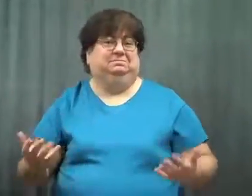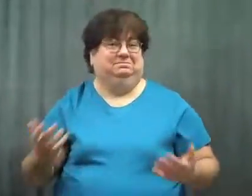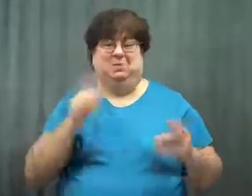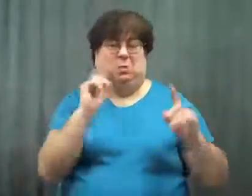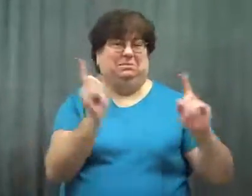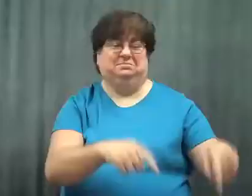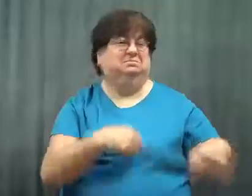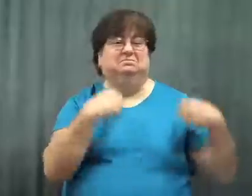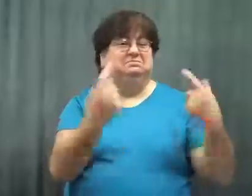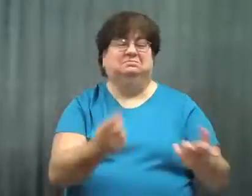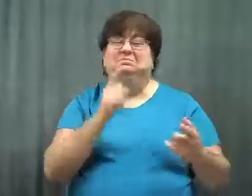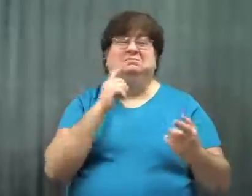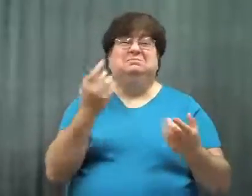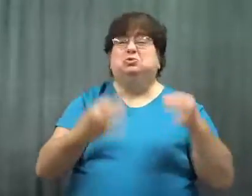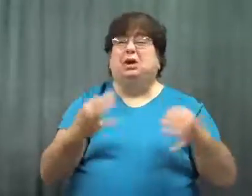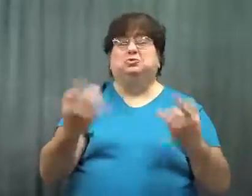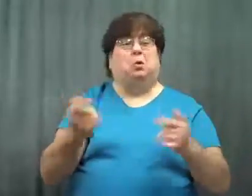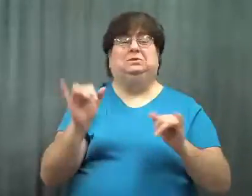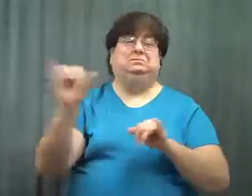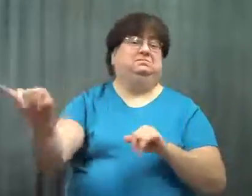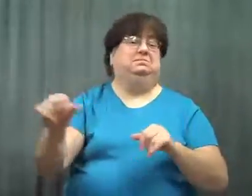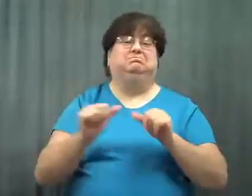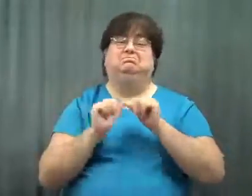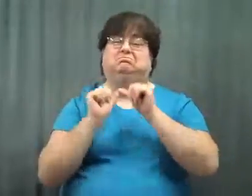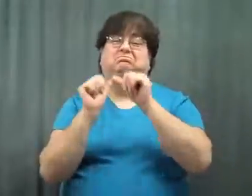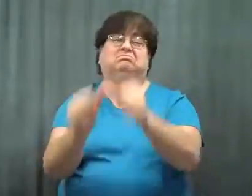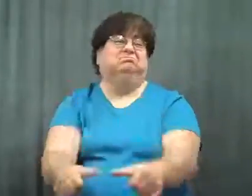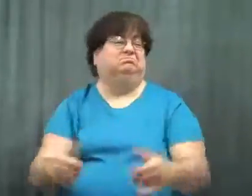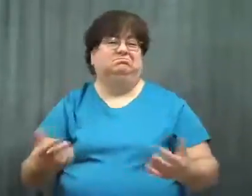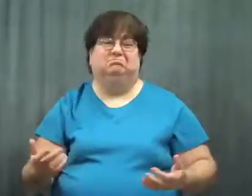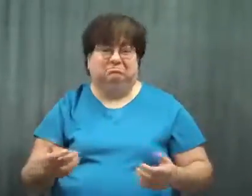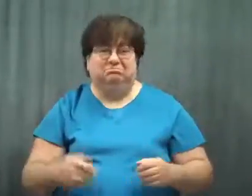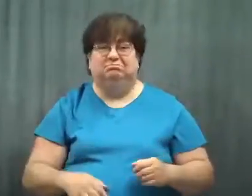Up to now, judges have stayed on the court and not been removed.